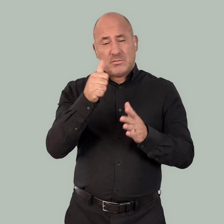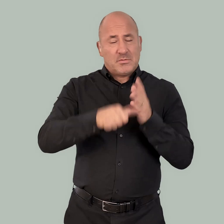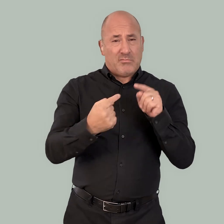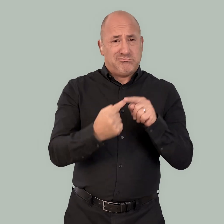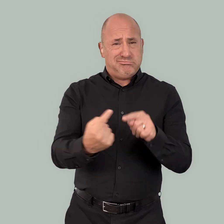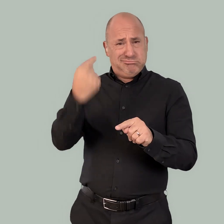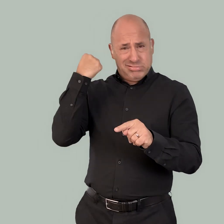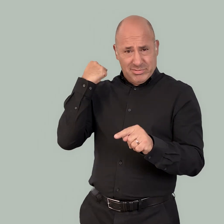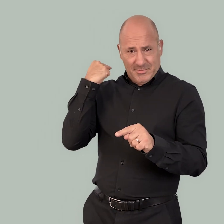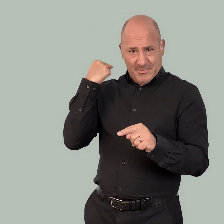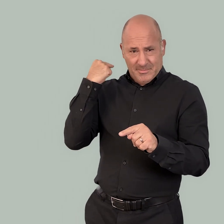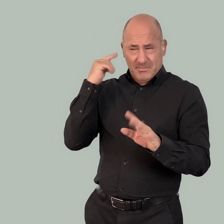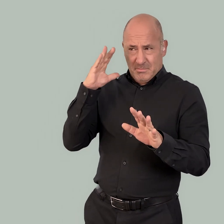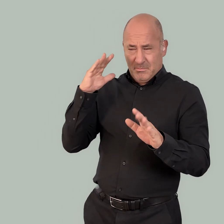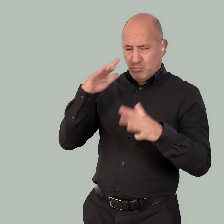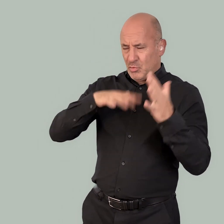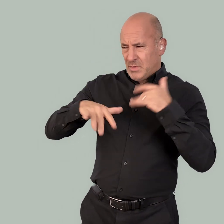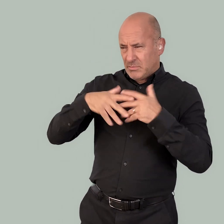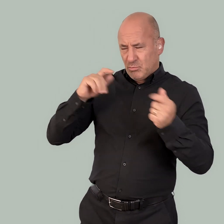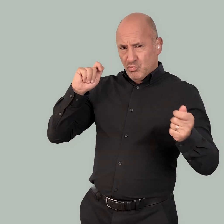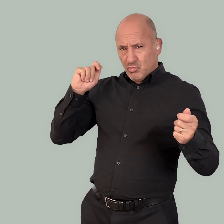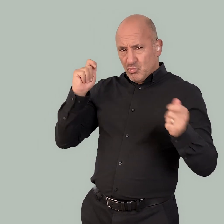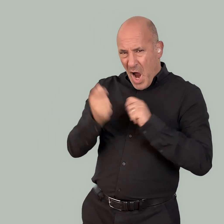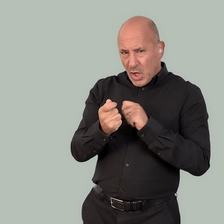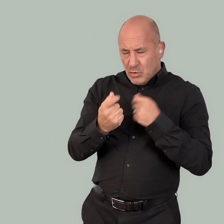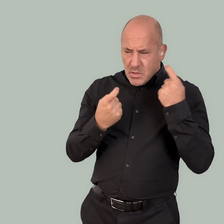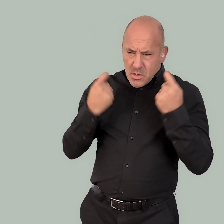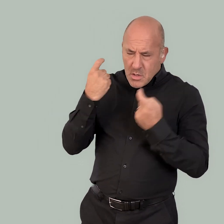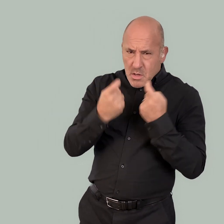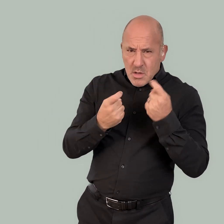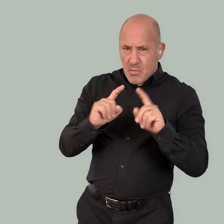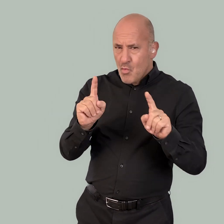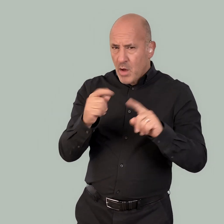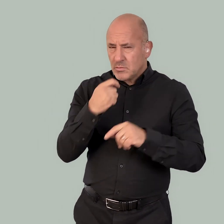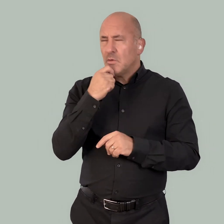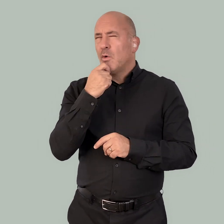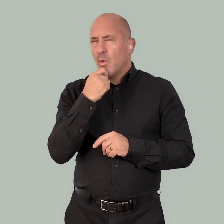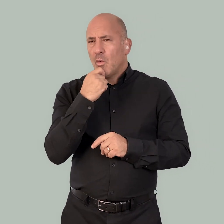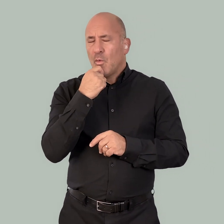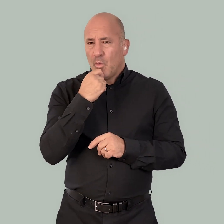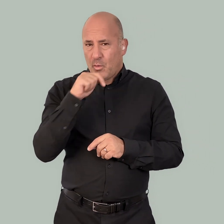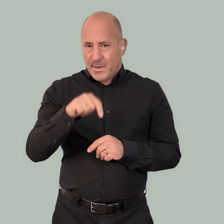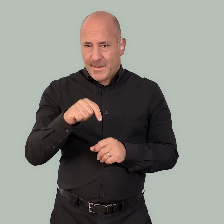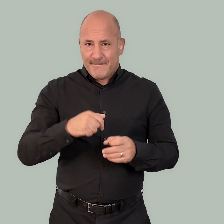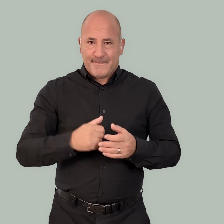since it was first devised and introduced.